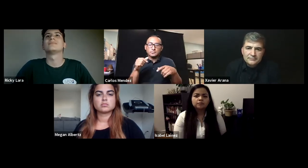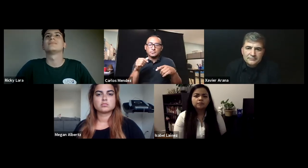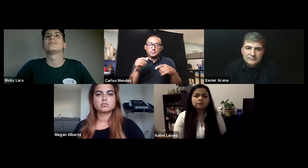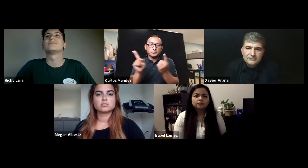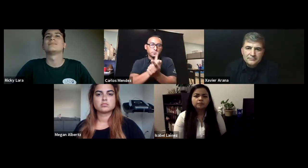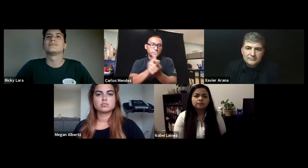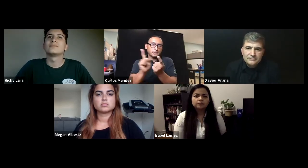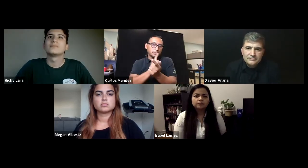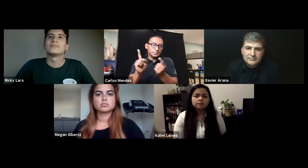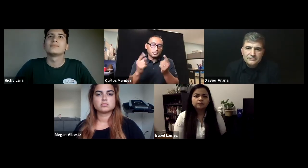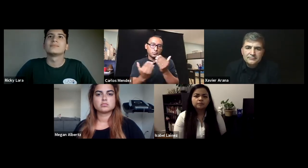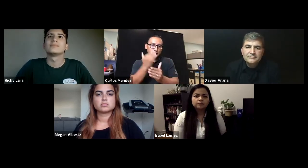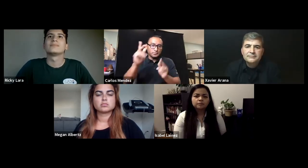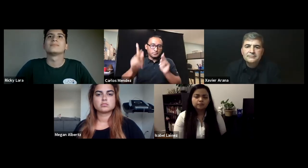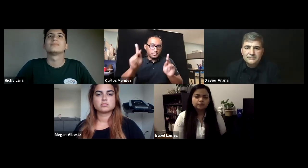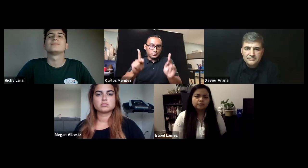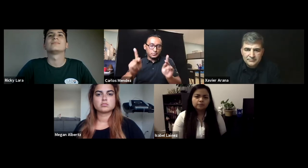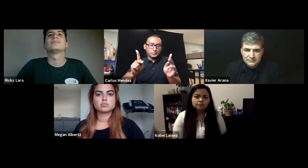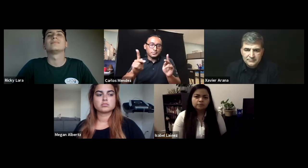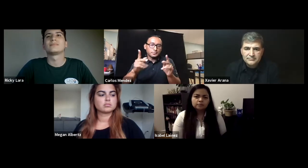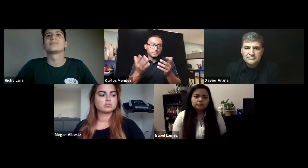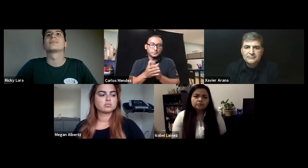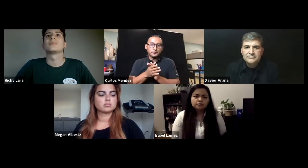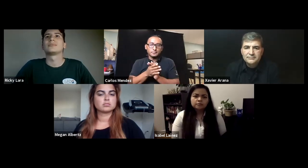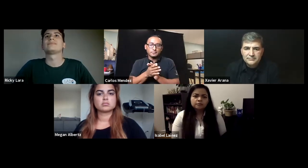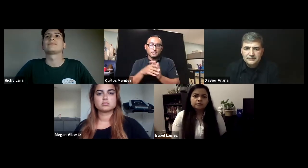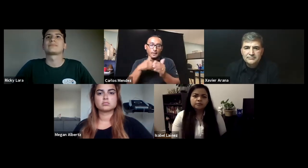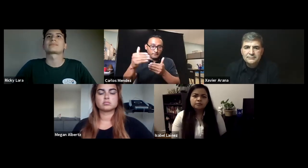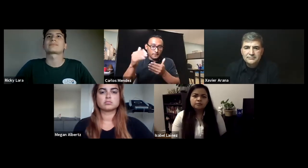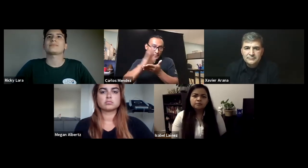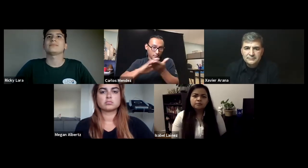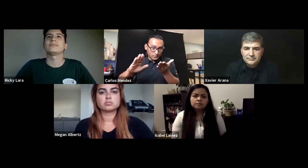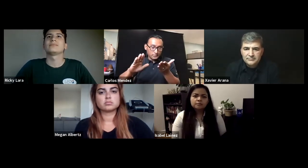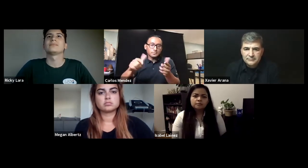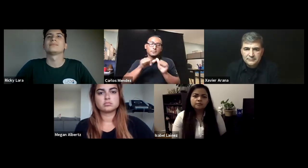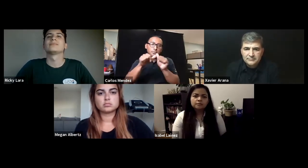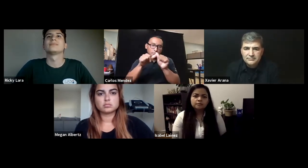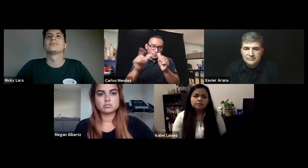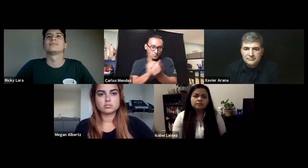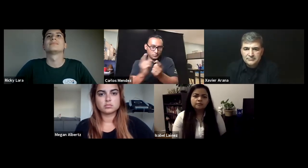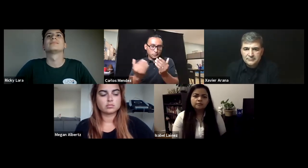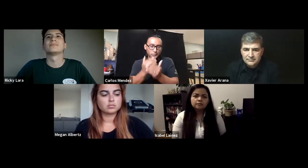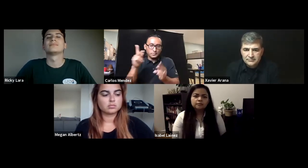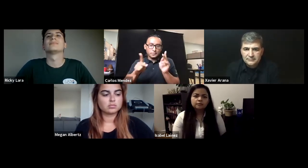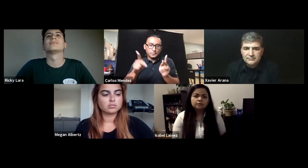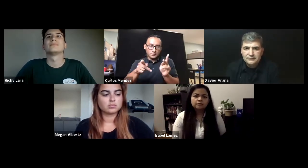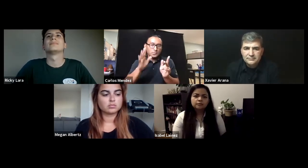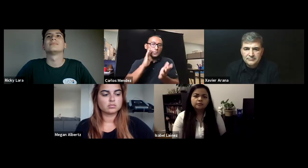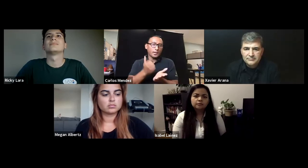and continue meeting new people, especially after college.